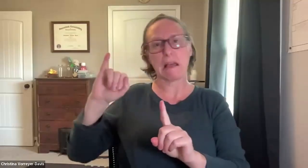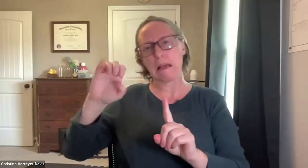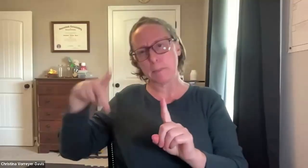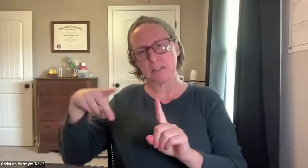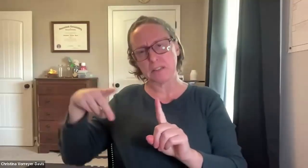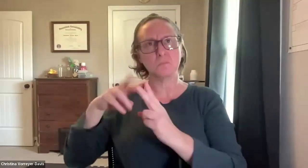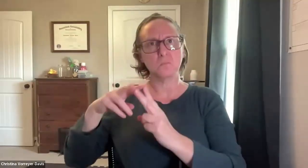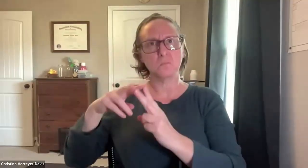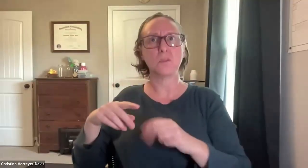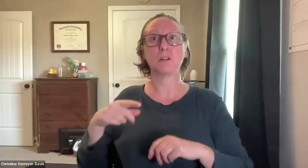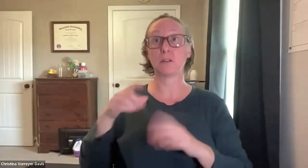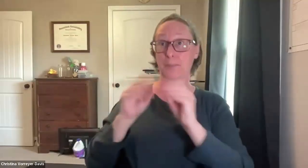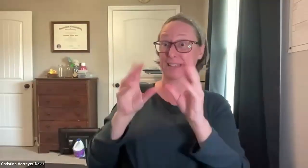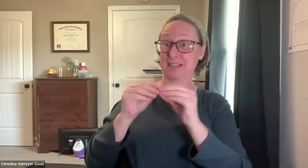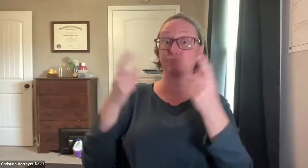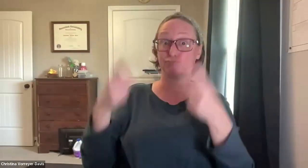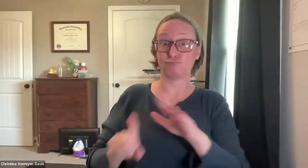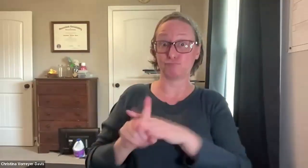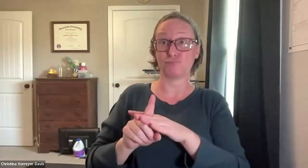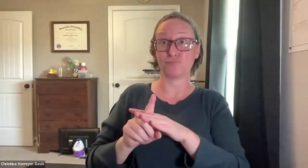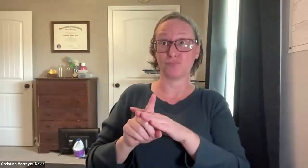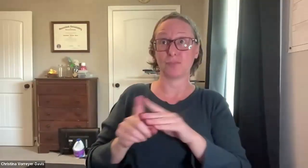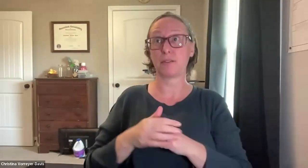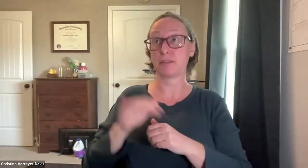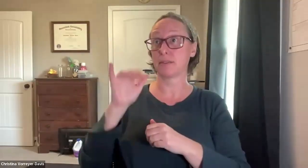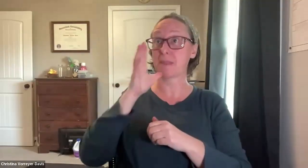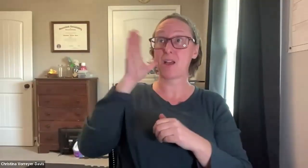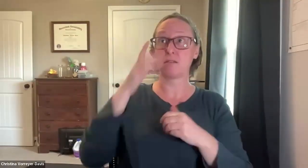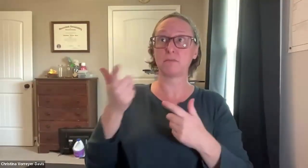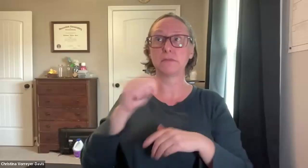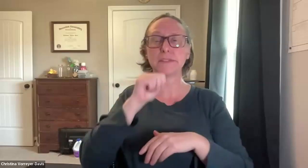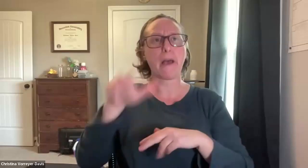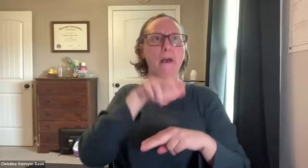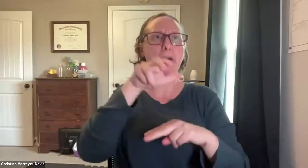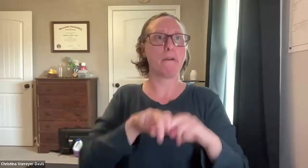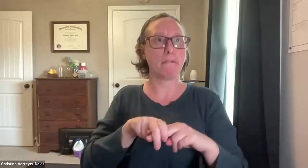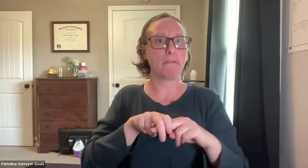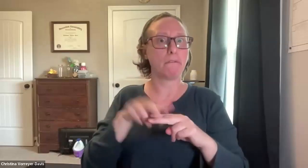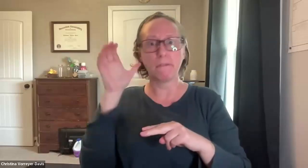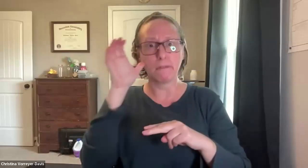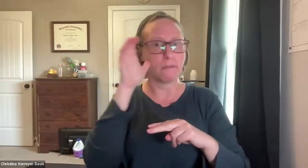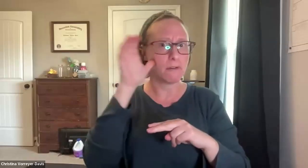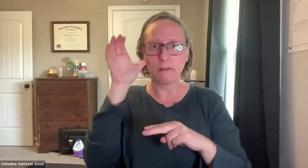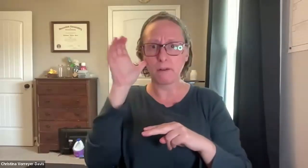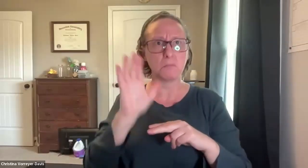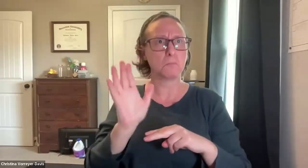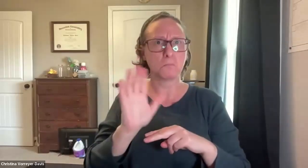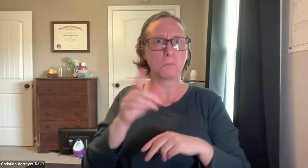When the child's IFSP or, and IEP meetings occur, (interpreter clears throat)